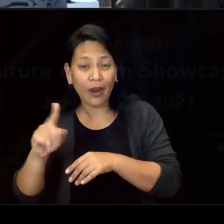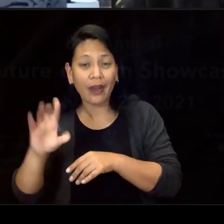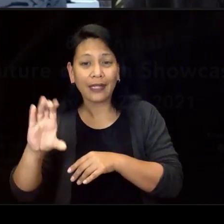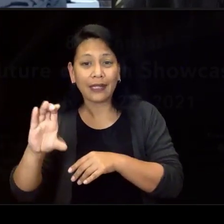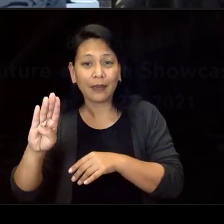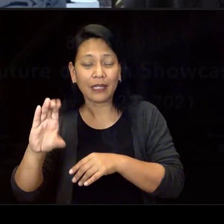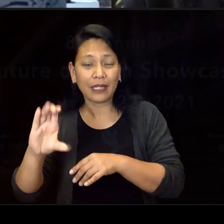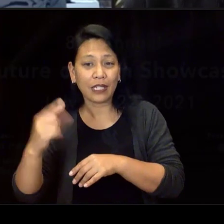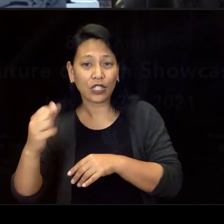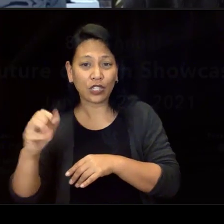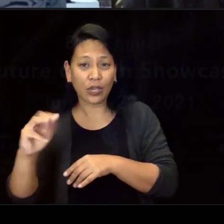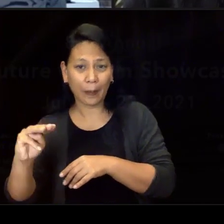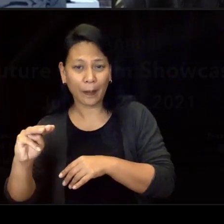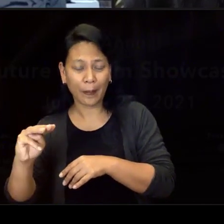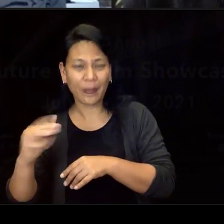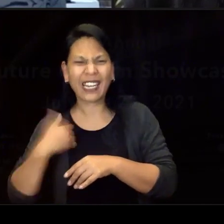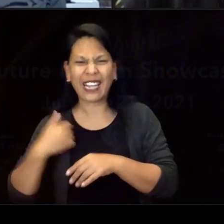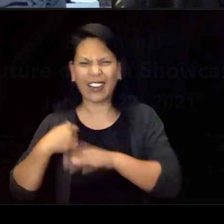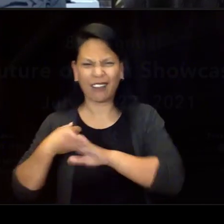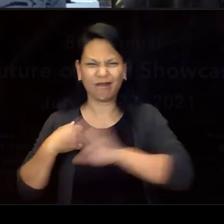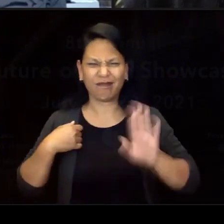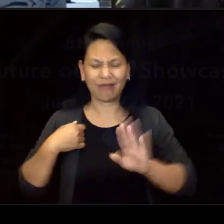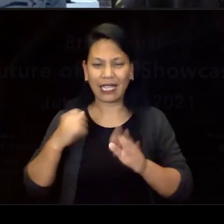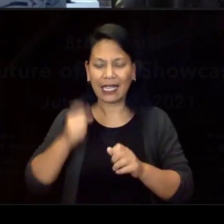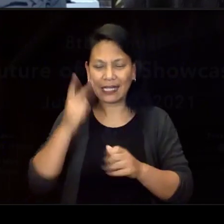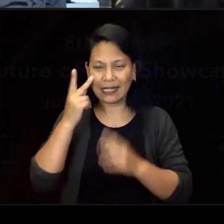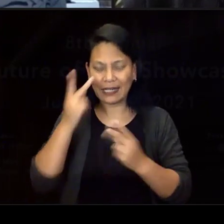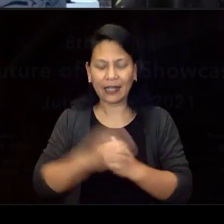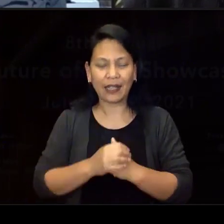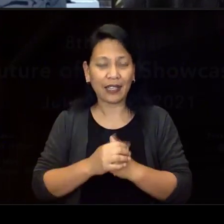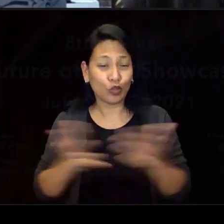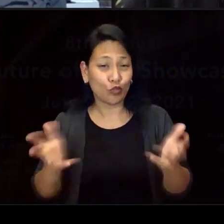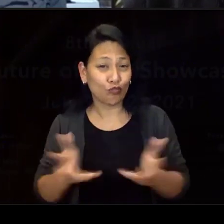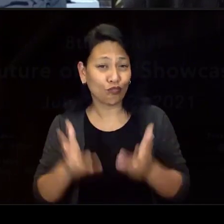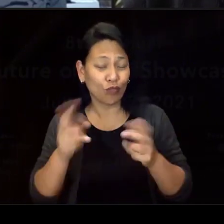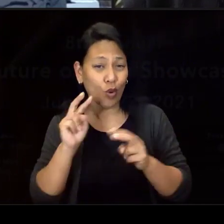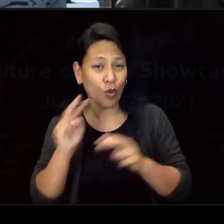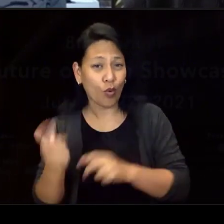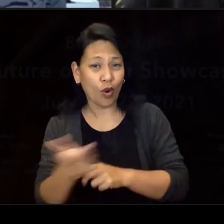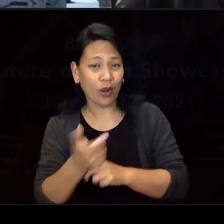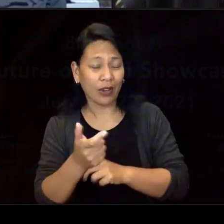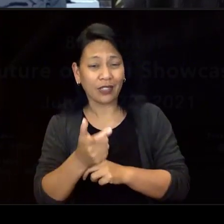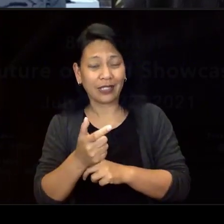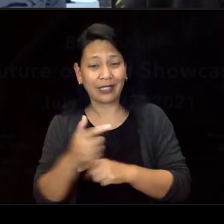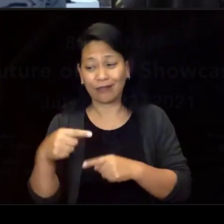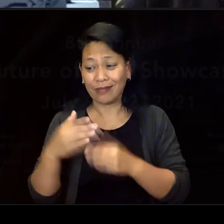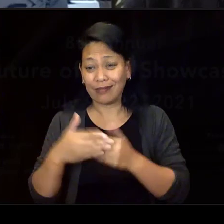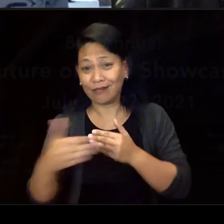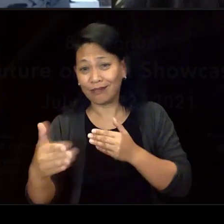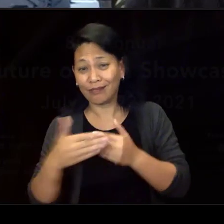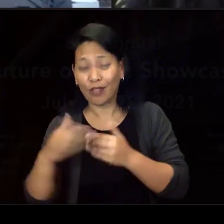So feel free to watch all of those films over the next 48 hours before it gets pulled.